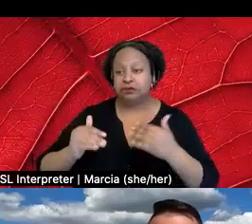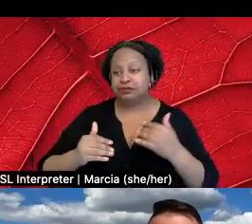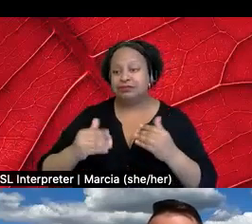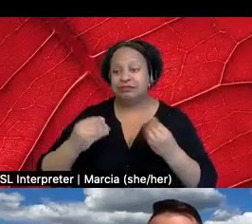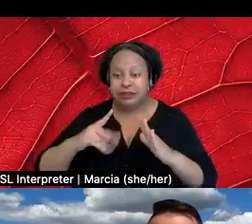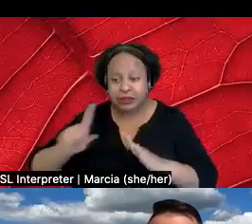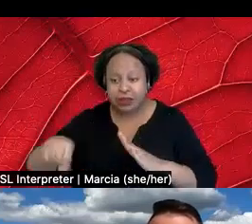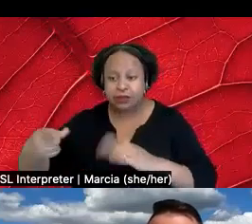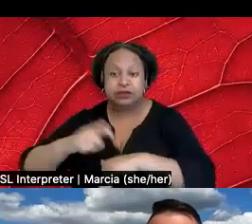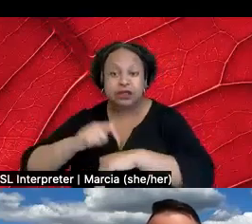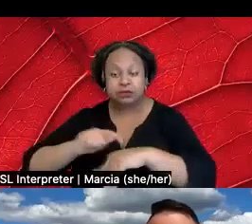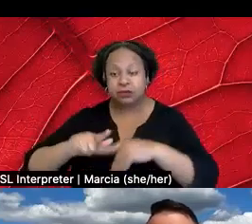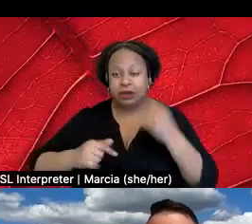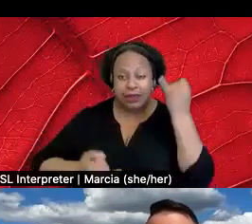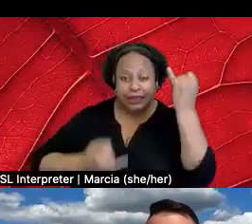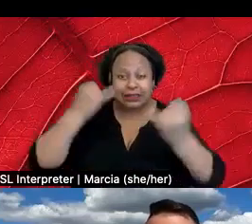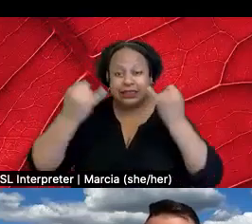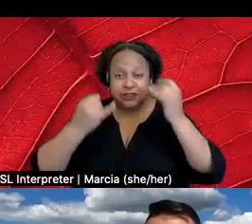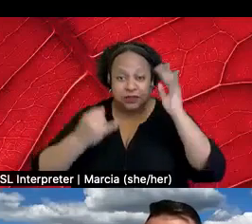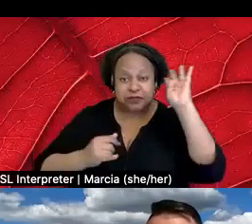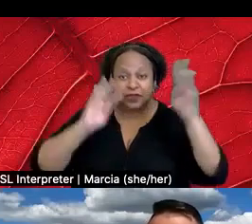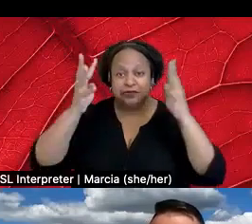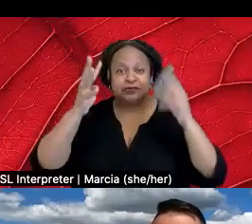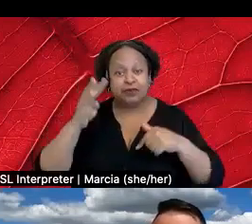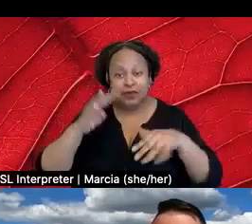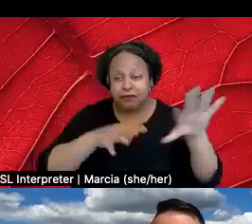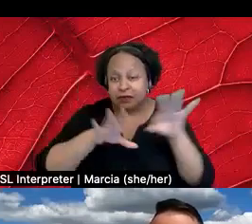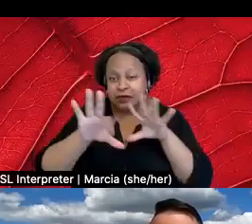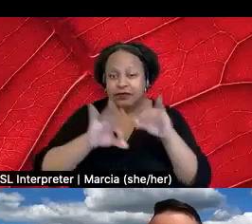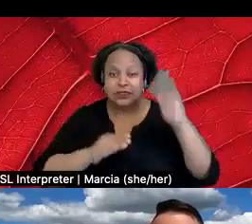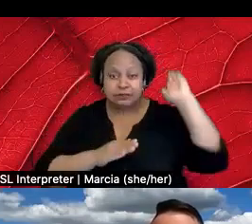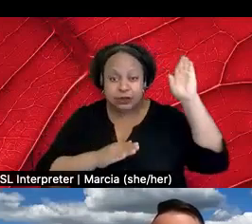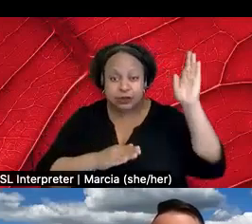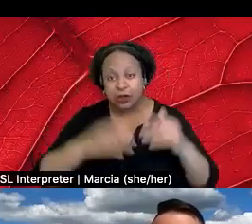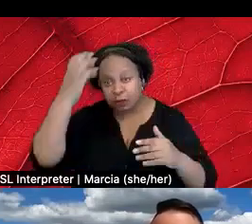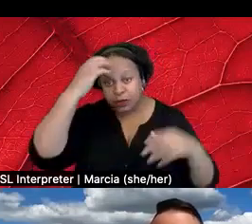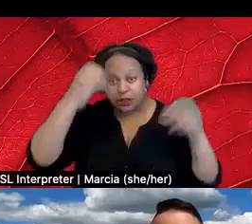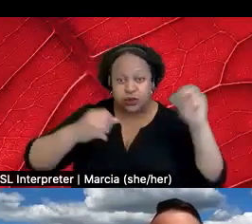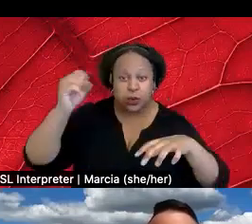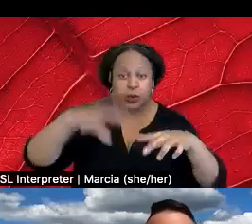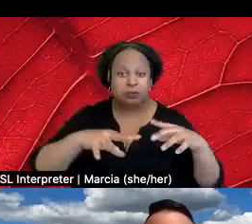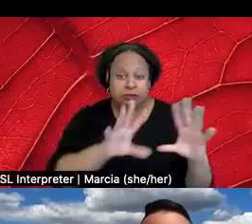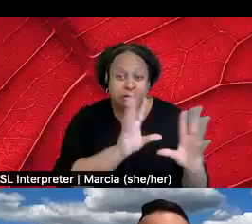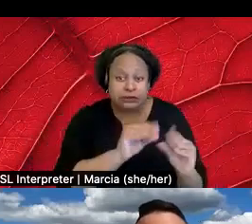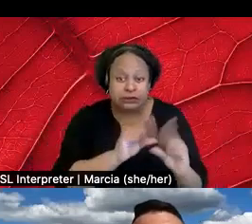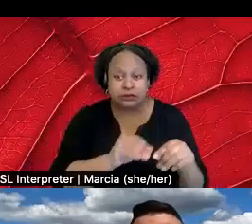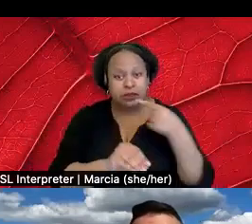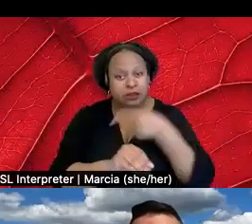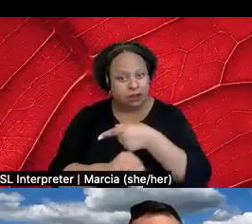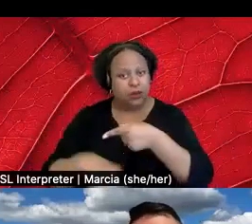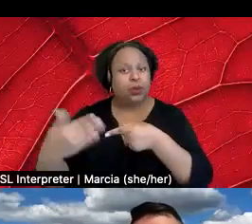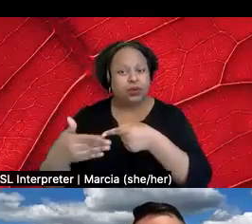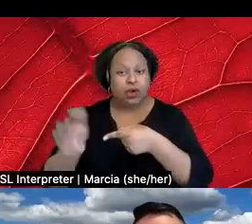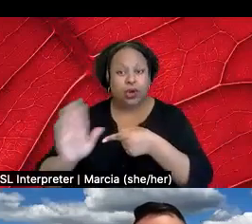forward and finding individual speakers and brainstorming specific sessions. She's really applied this knowledge to great effect.